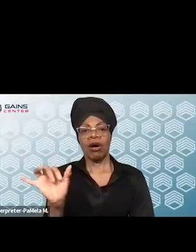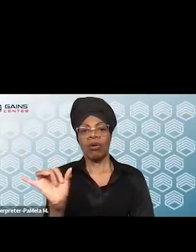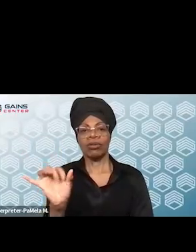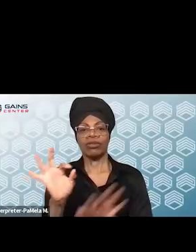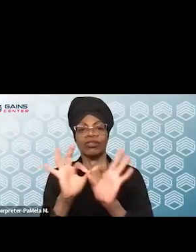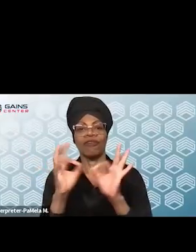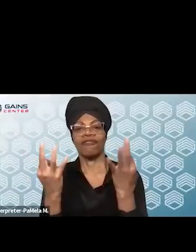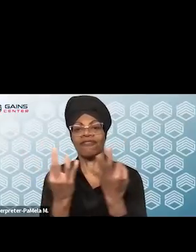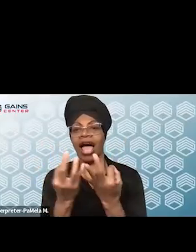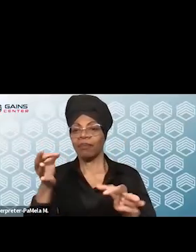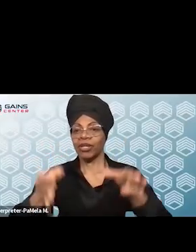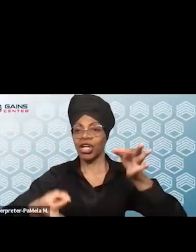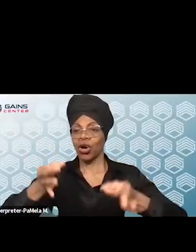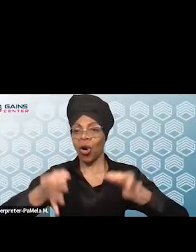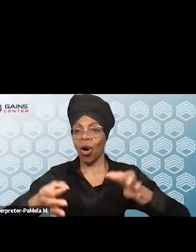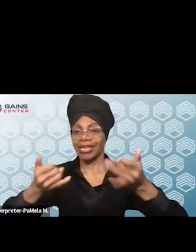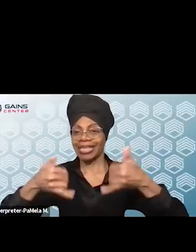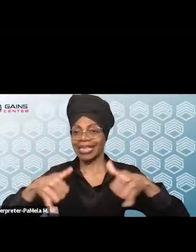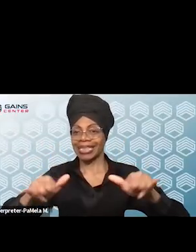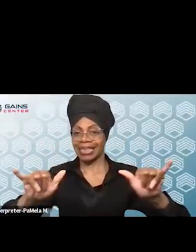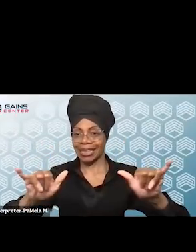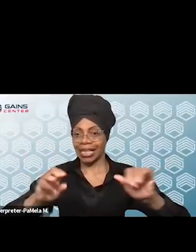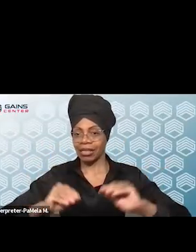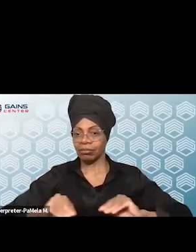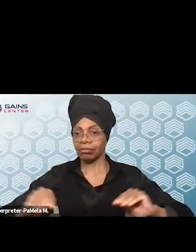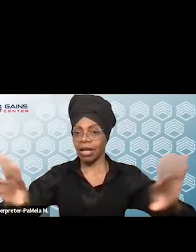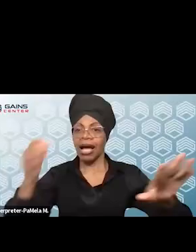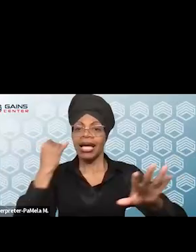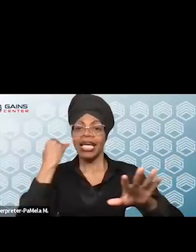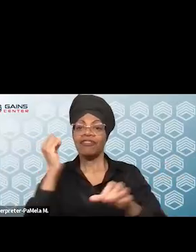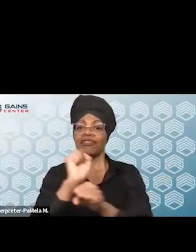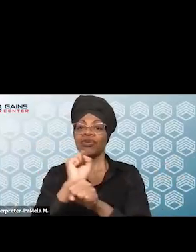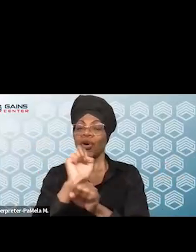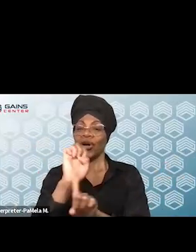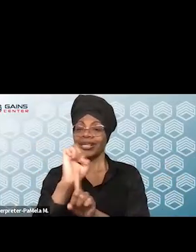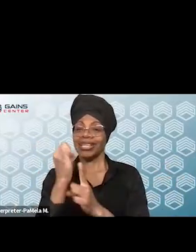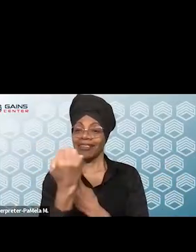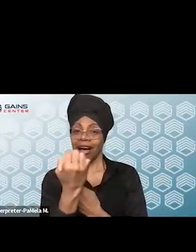you know, out there to be found today if you work in those environments. But particularly, we started there